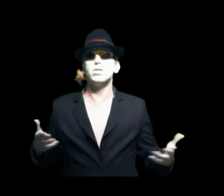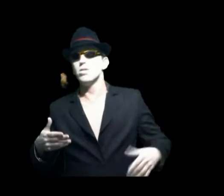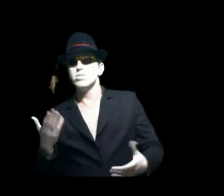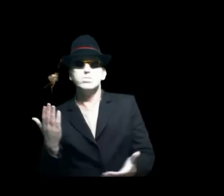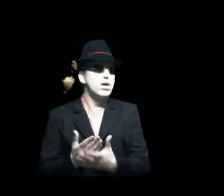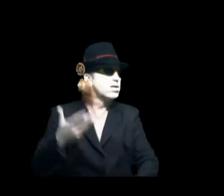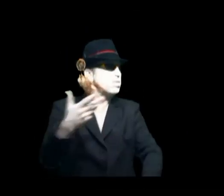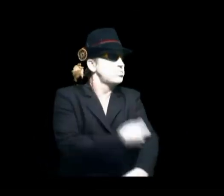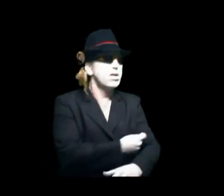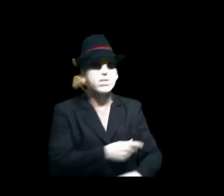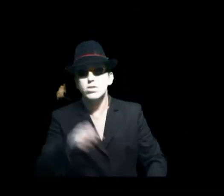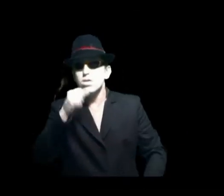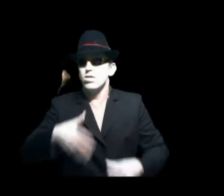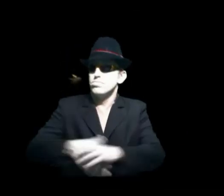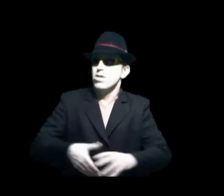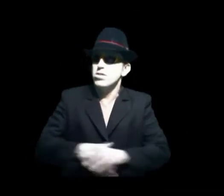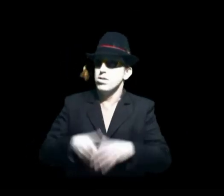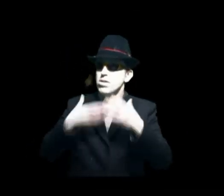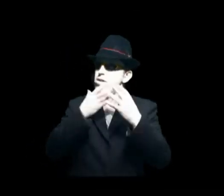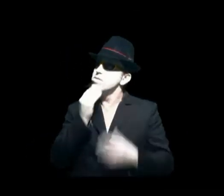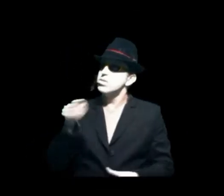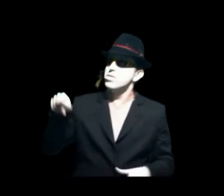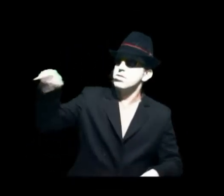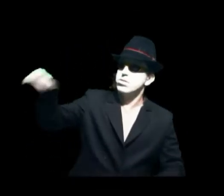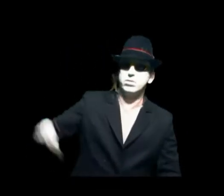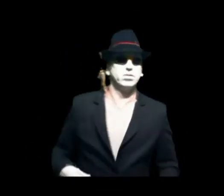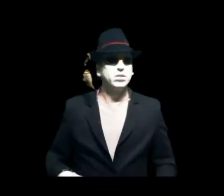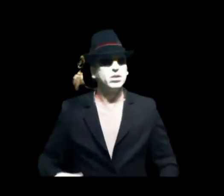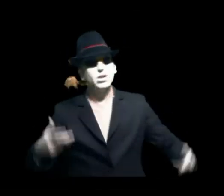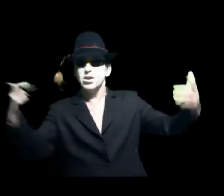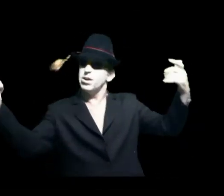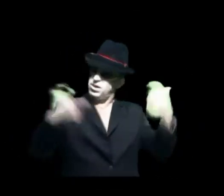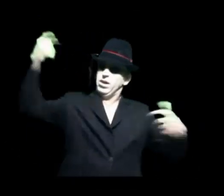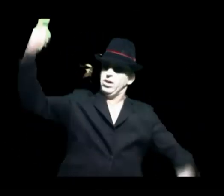Stop banging, drugs and f**king then blaming the man shit are you kidding me?